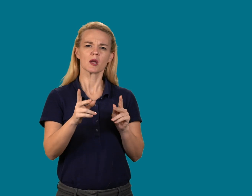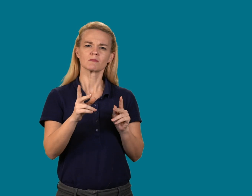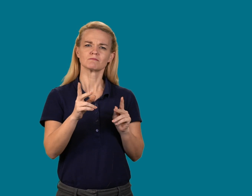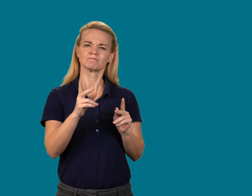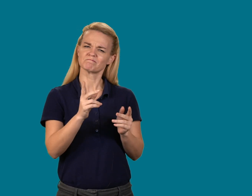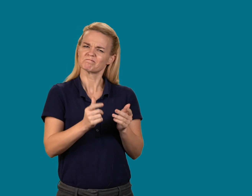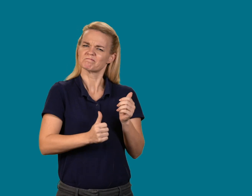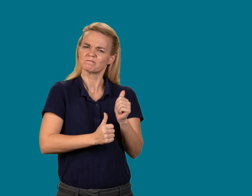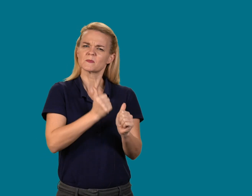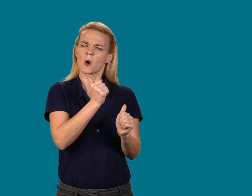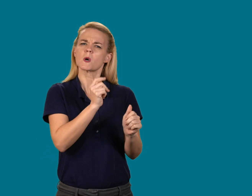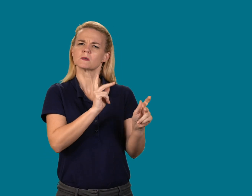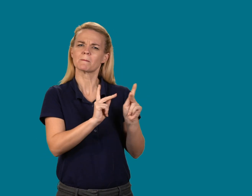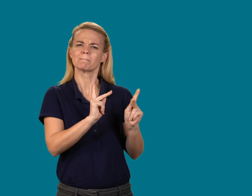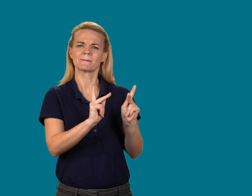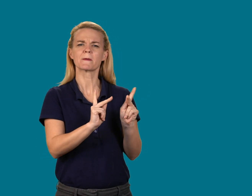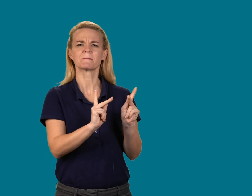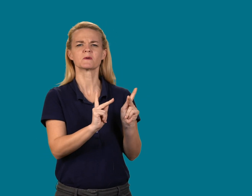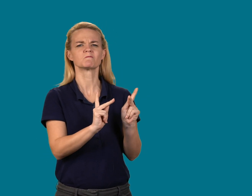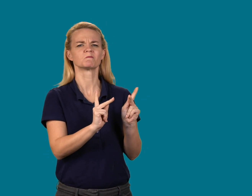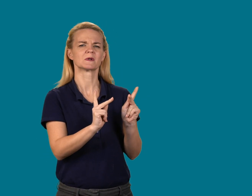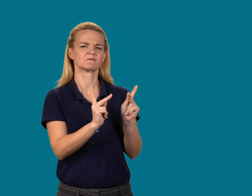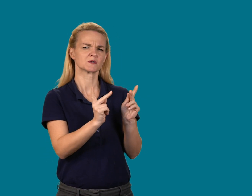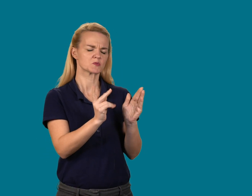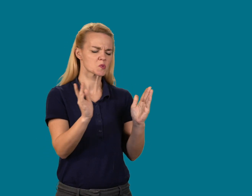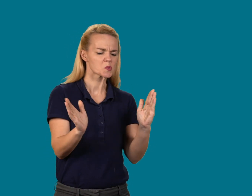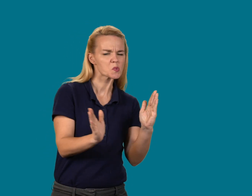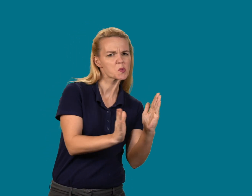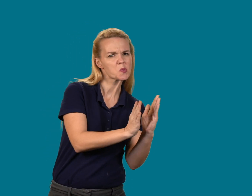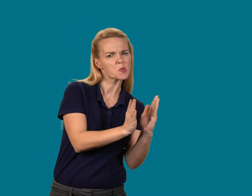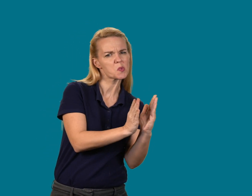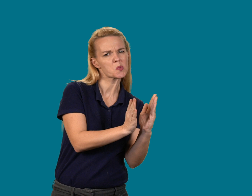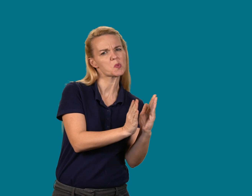Most people with mild symptoms can recover at home